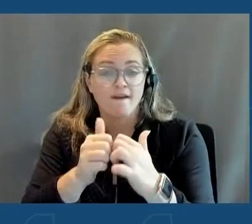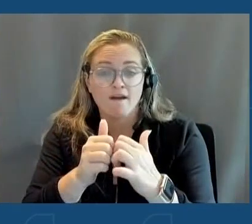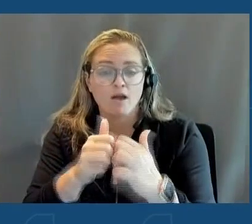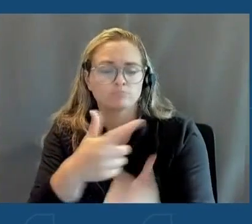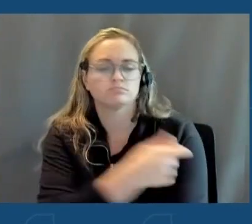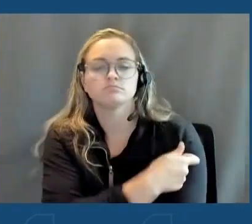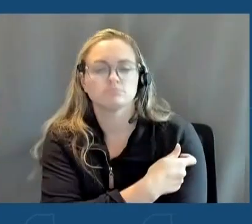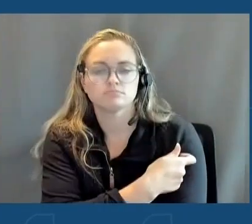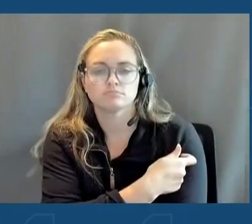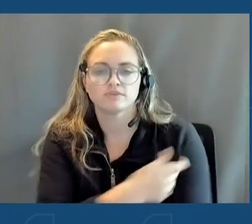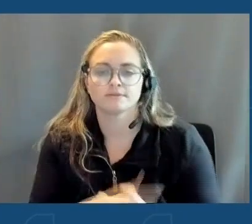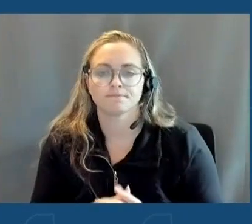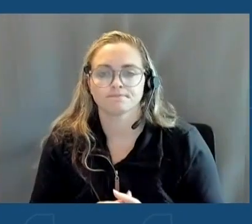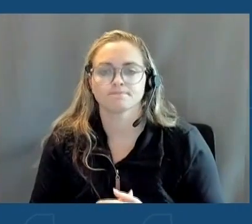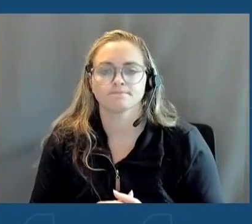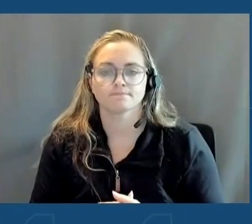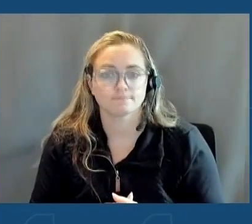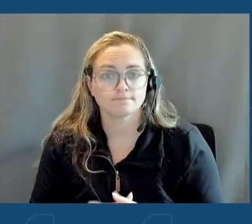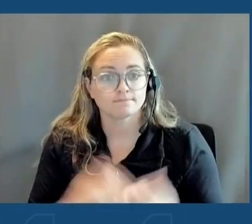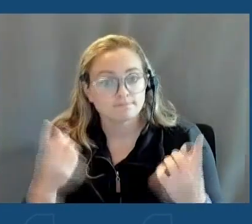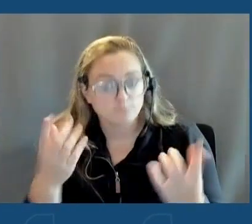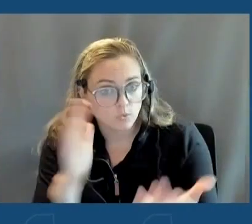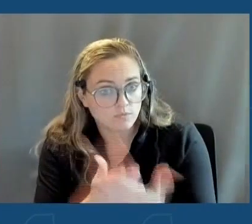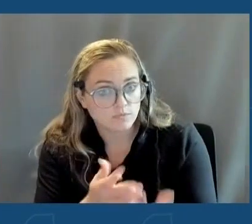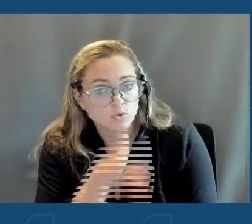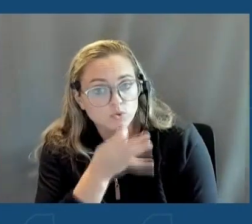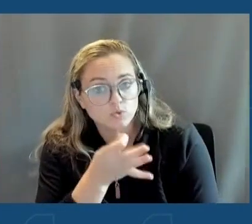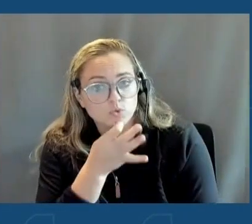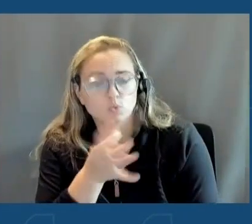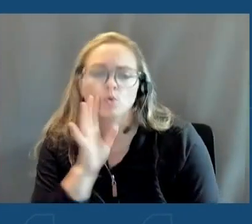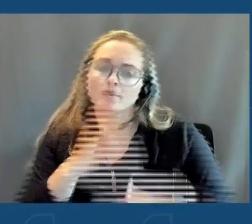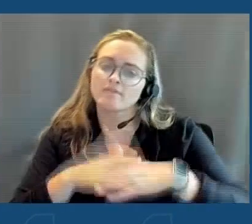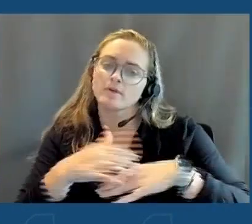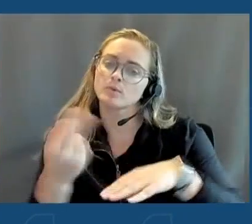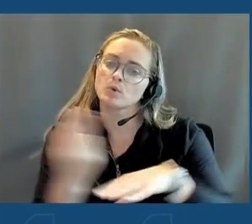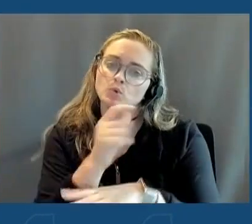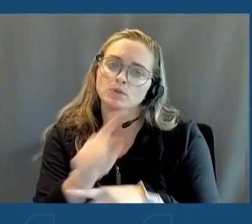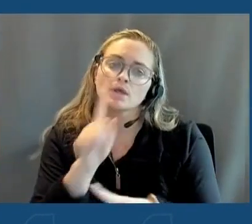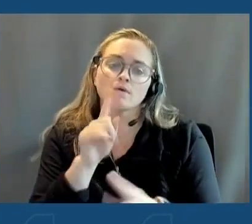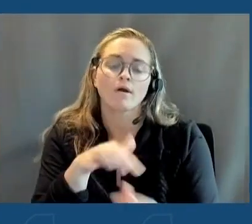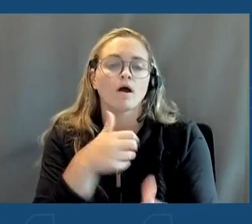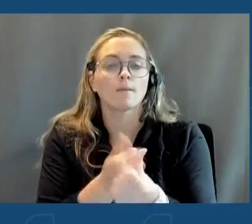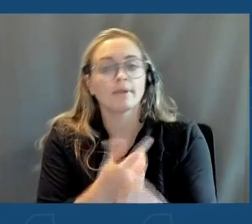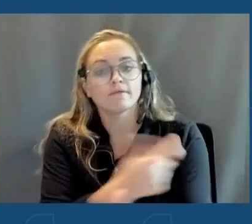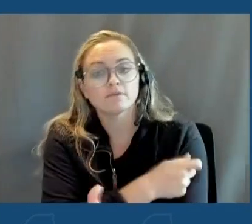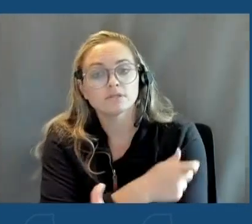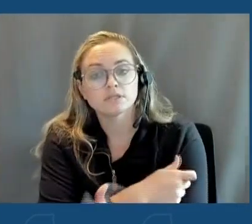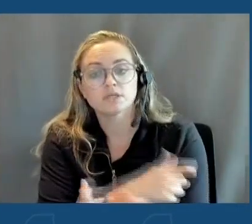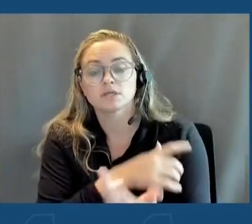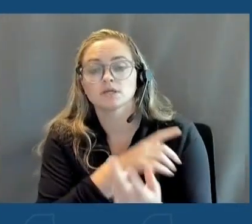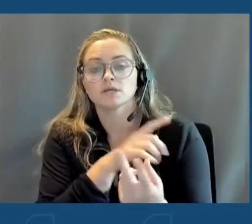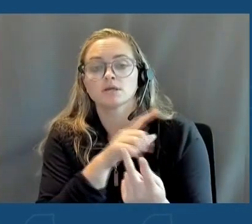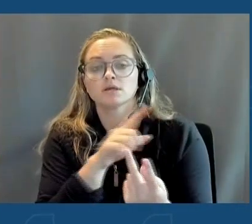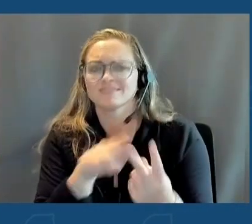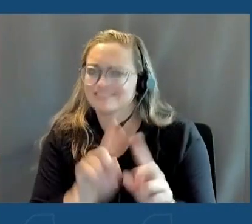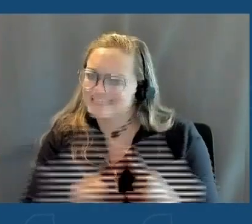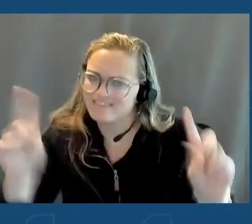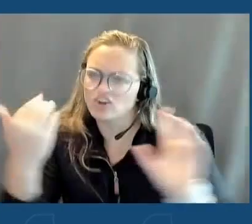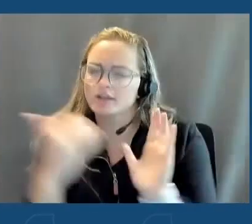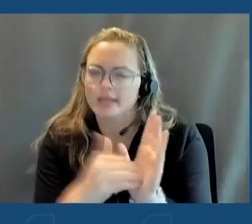THE TOOLS WE NEED AND TREATMENT TESTS AND MASKS AND THE BEST, MOST EFFECTIVE WAY TO DEAL WITH